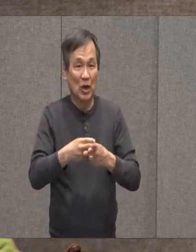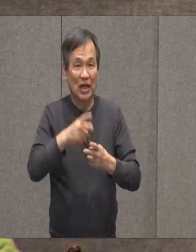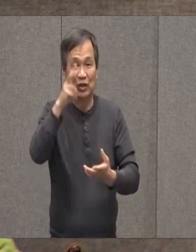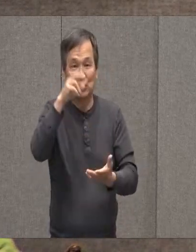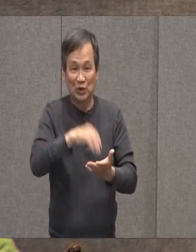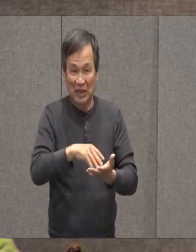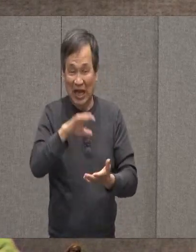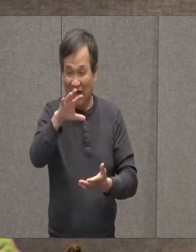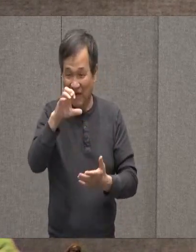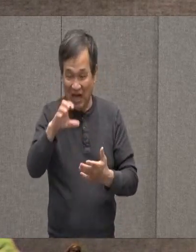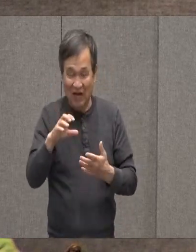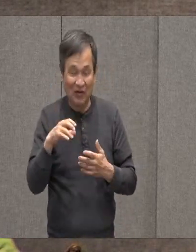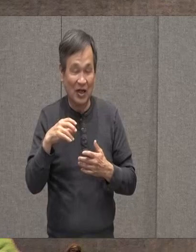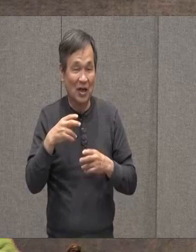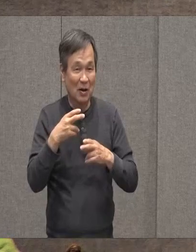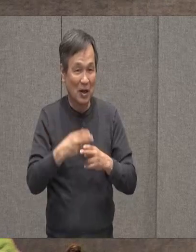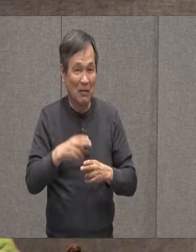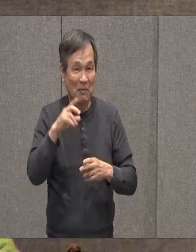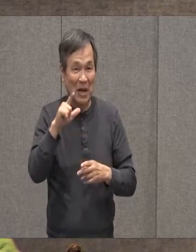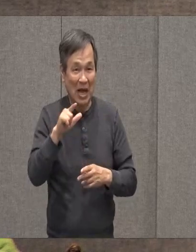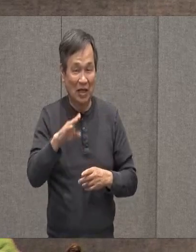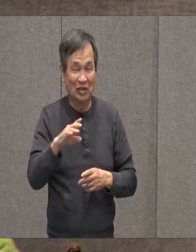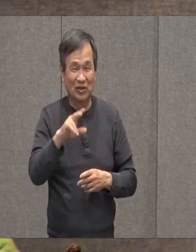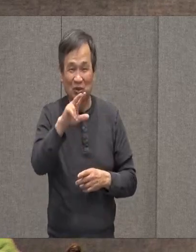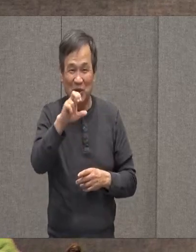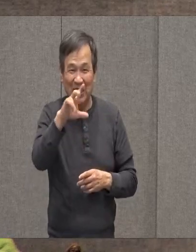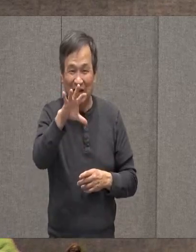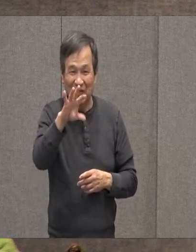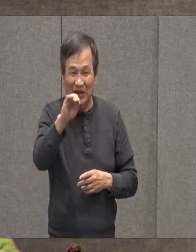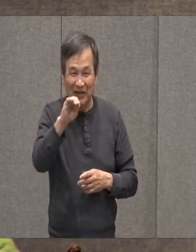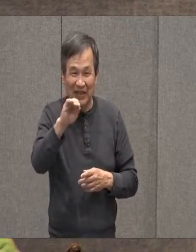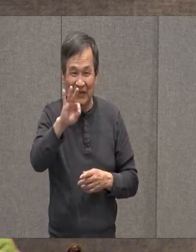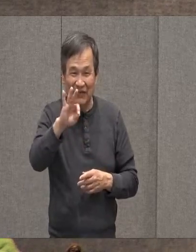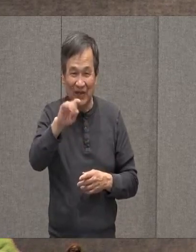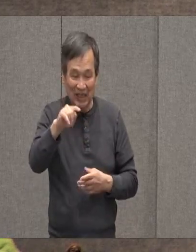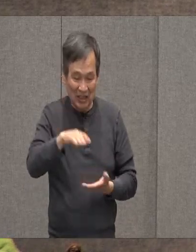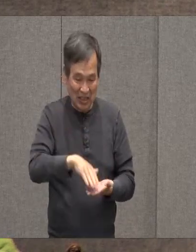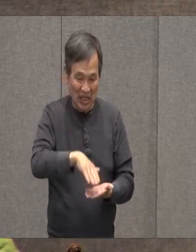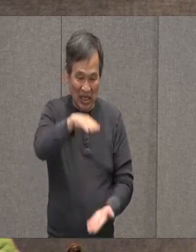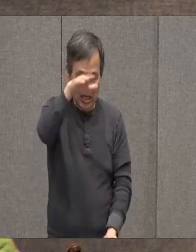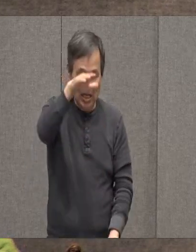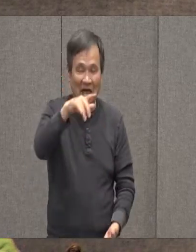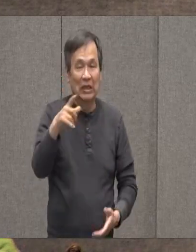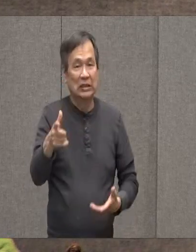and stack up to three hundred sixty feet. What's the smallest your million could be?